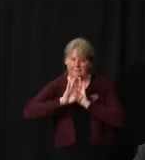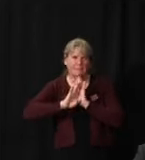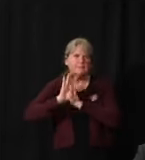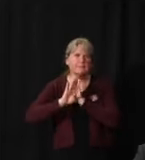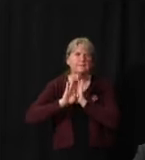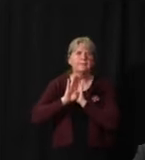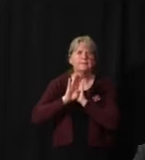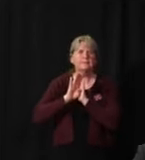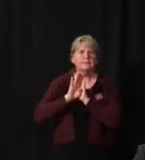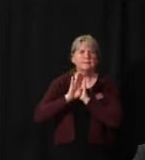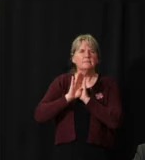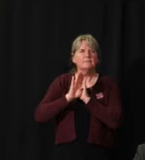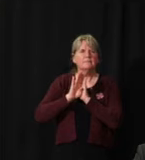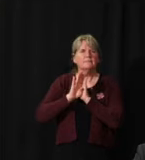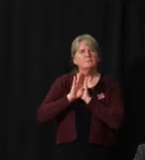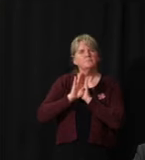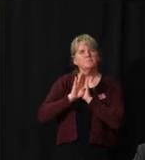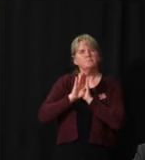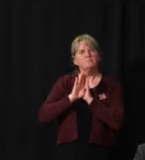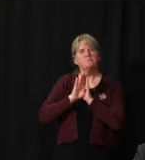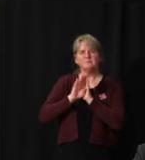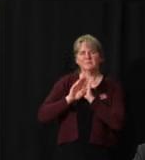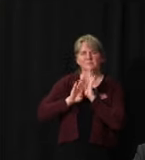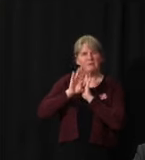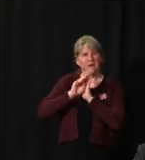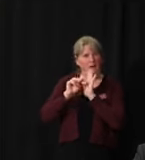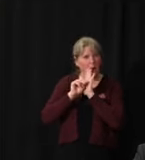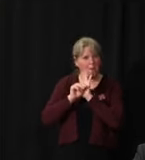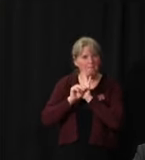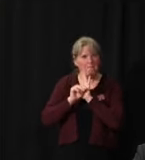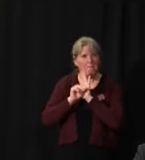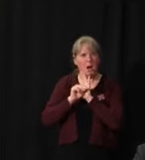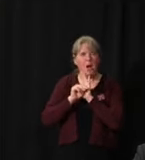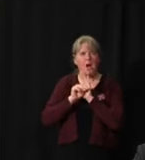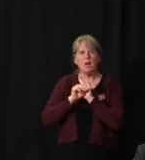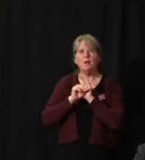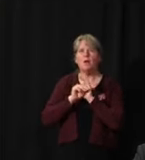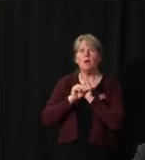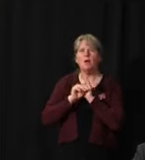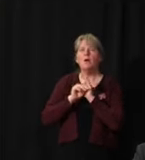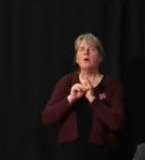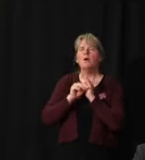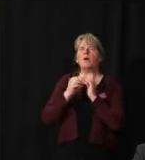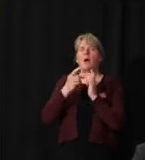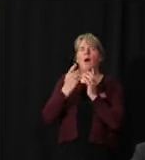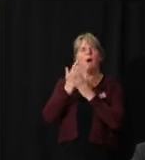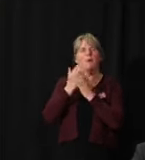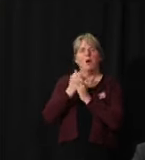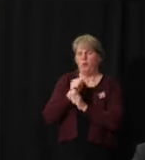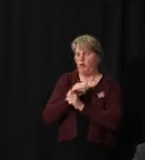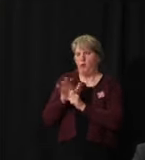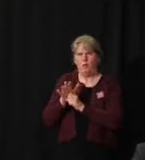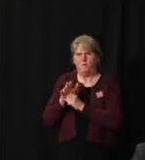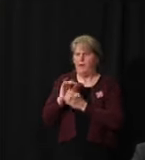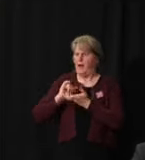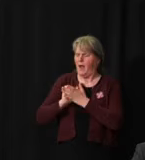turn start to build models based on what we know about COVID in